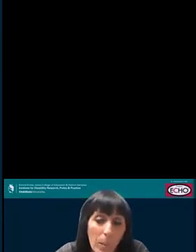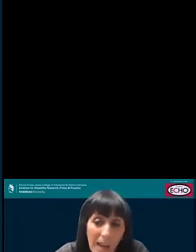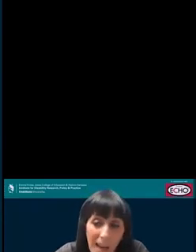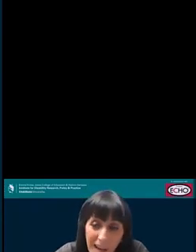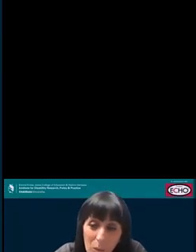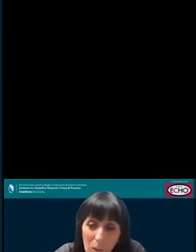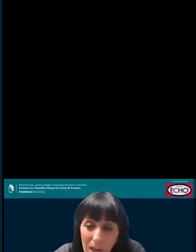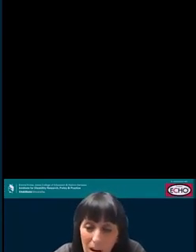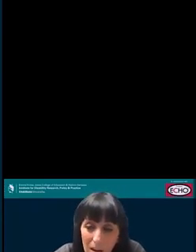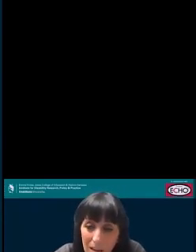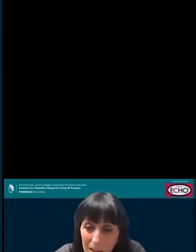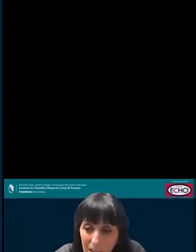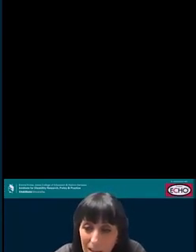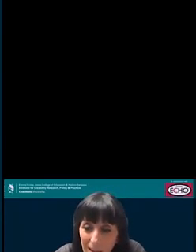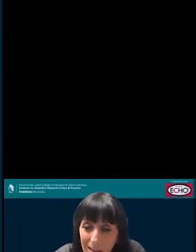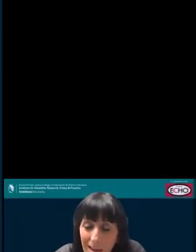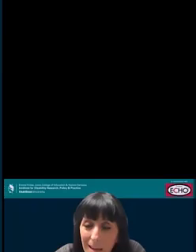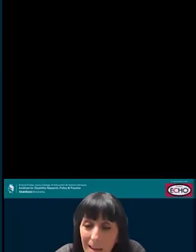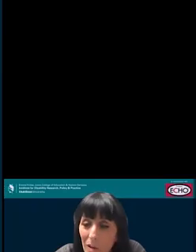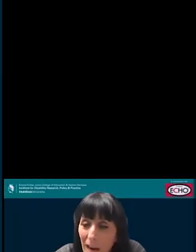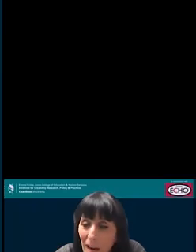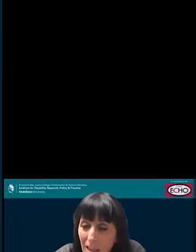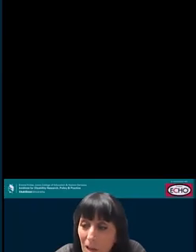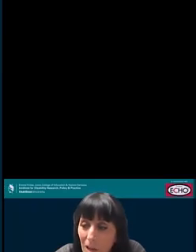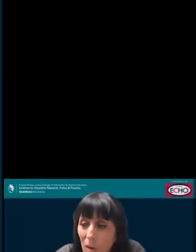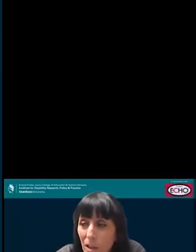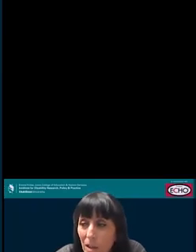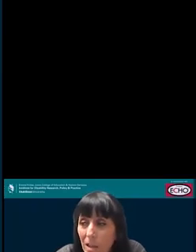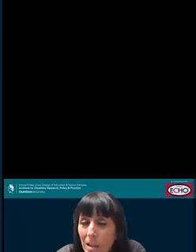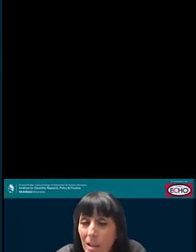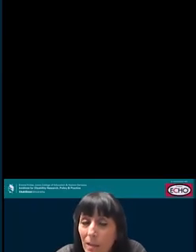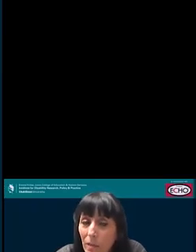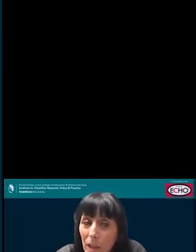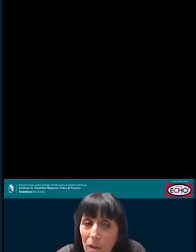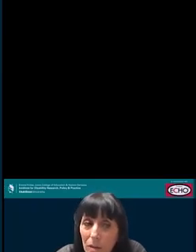But as we are discussing things or asking questions, if we use